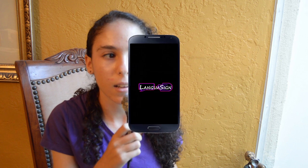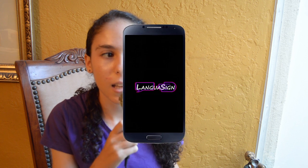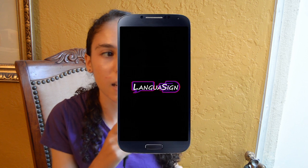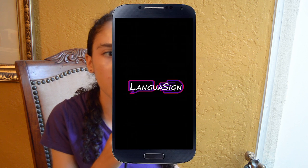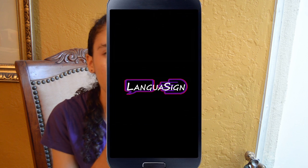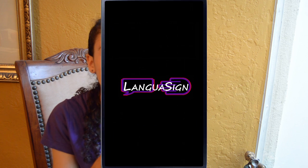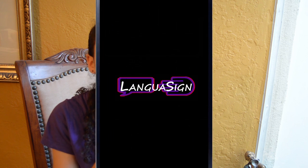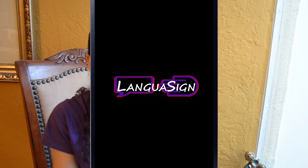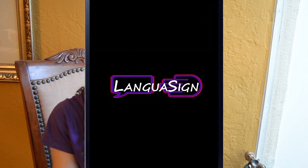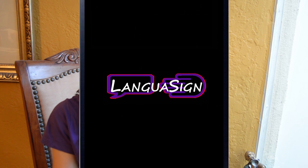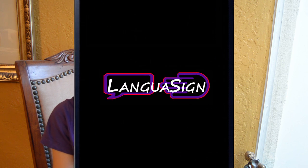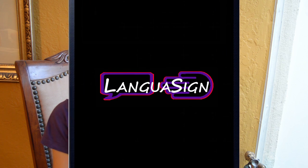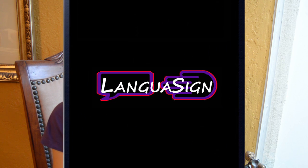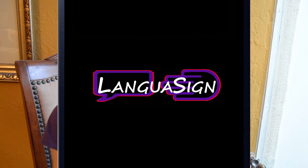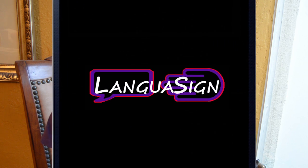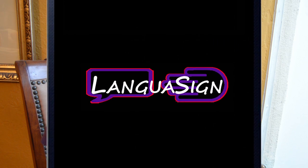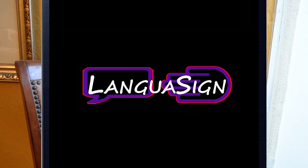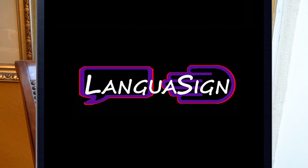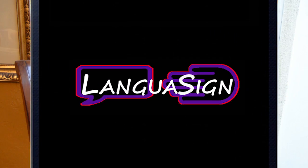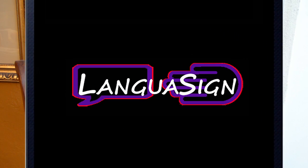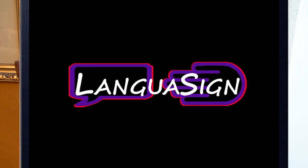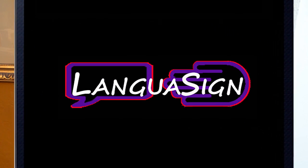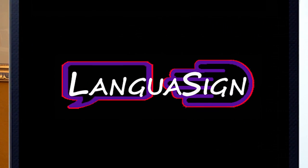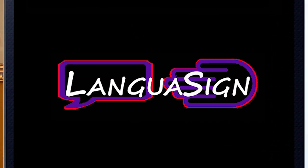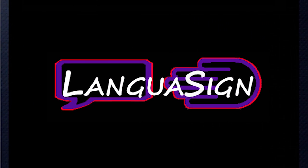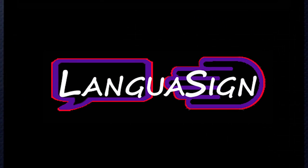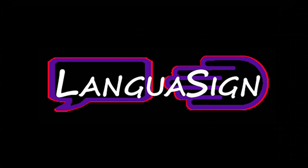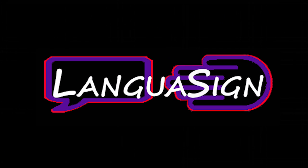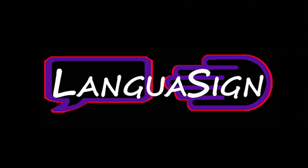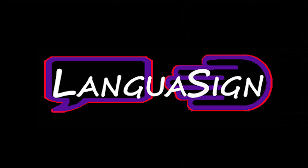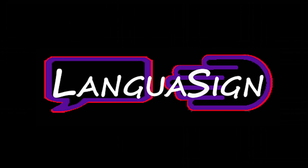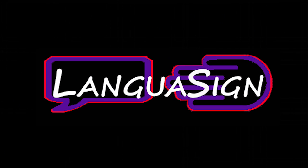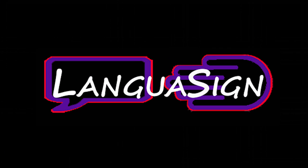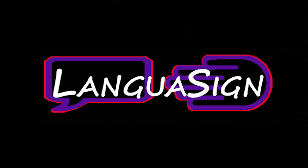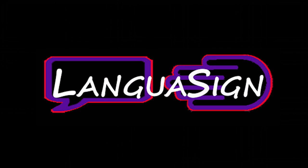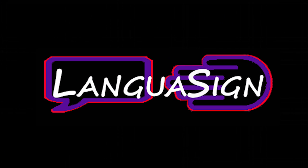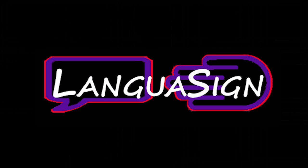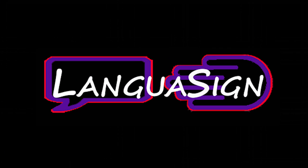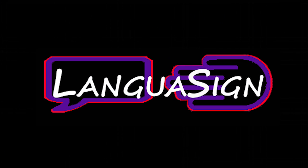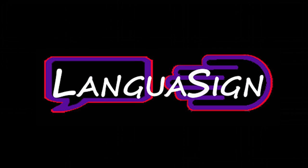enabling them to communicate the way they want with the rest of the hearing, sound-filled world.